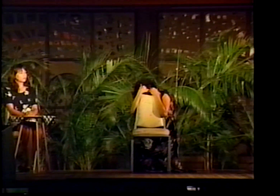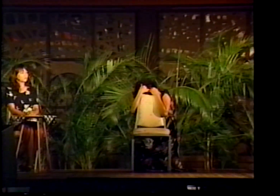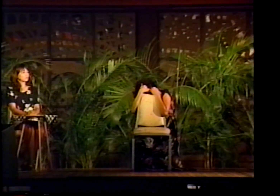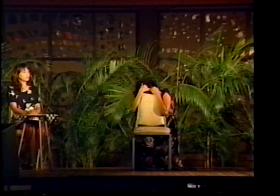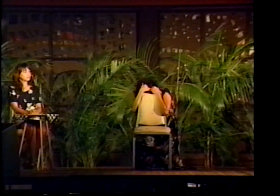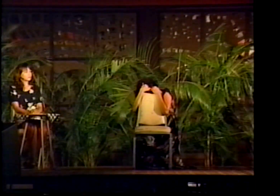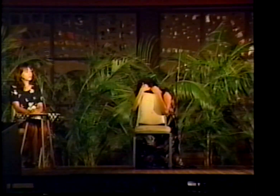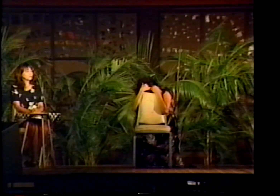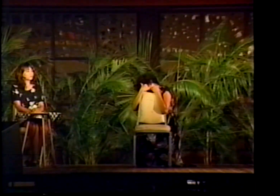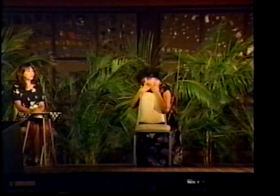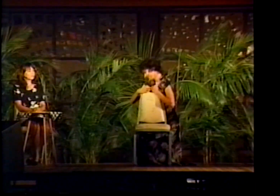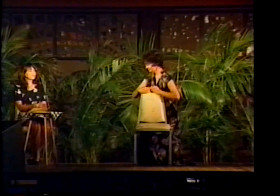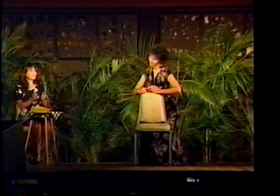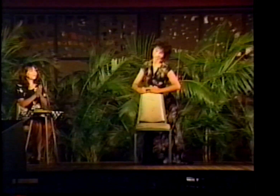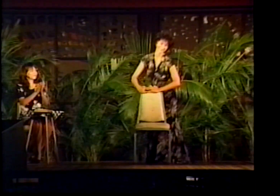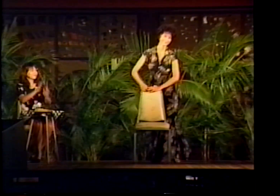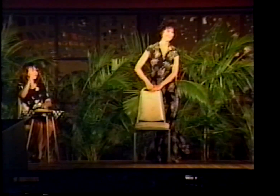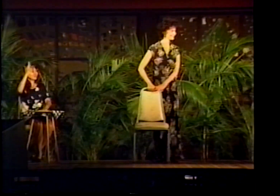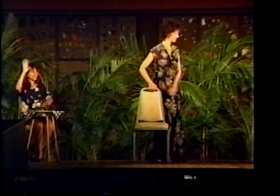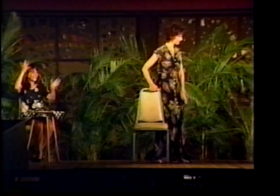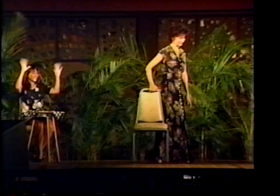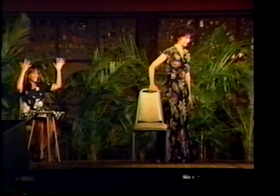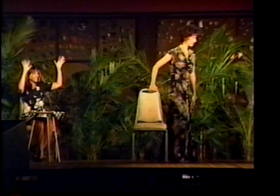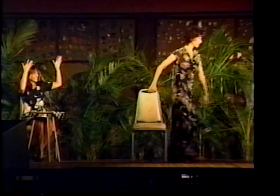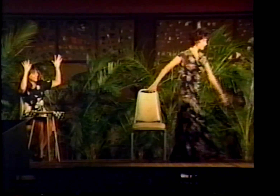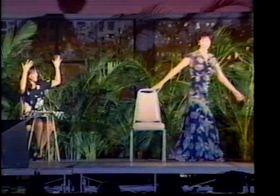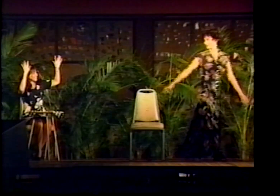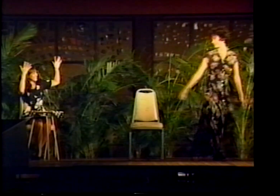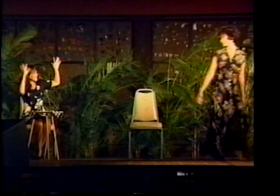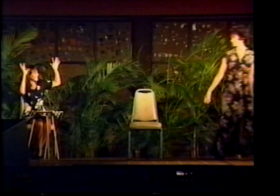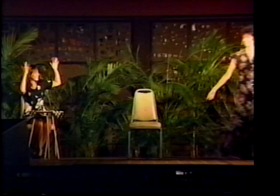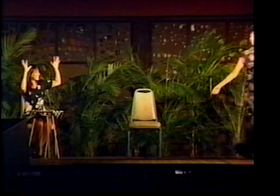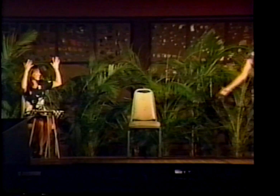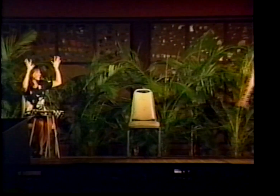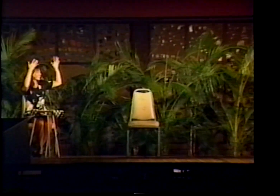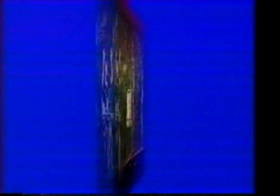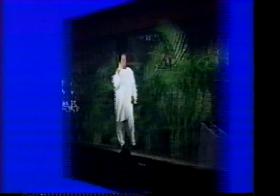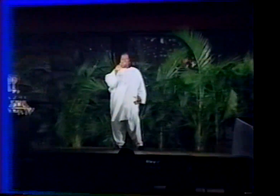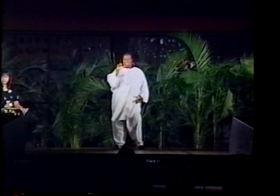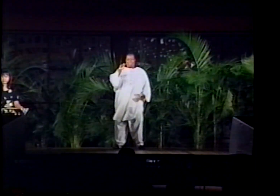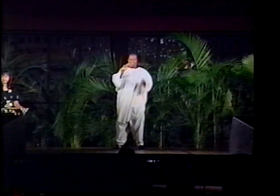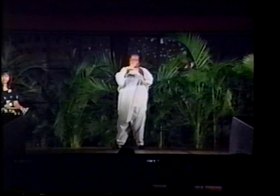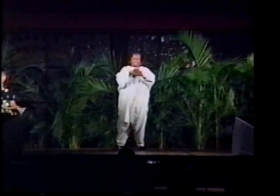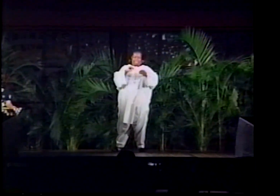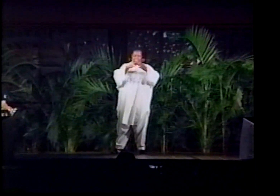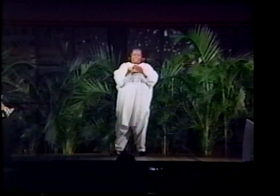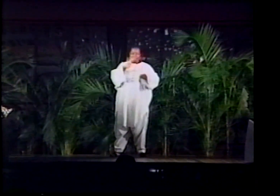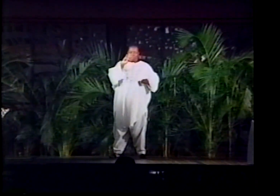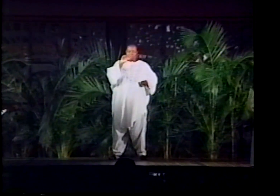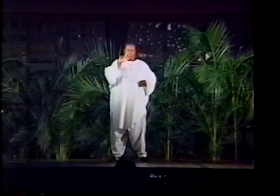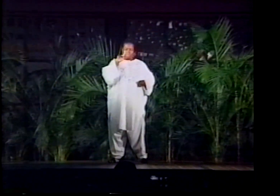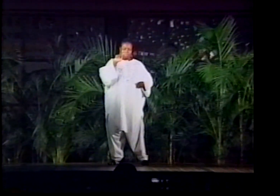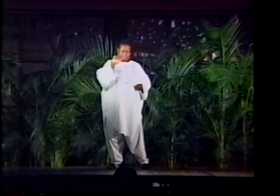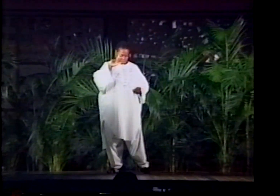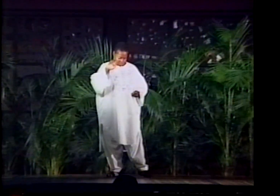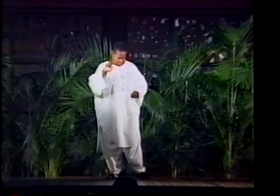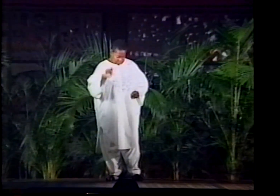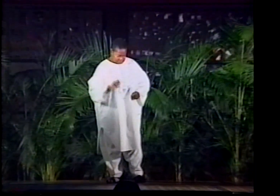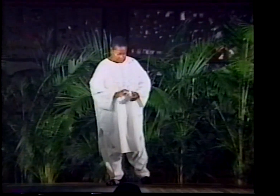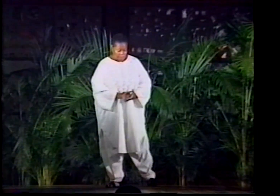I love him so. This is an African folk tale: